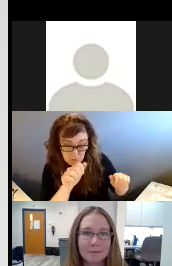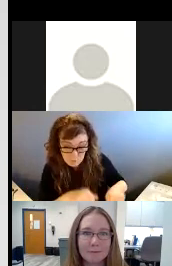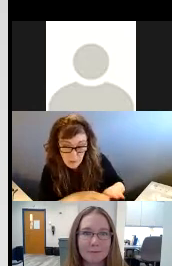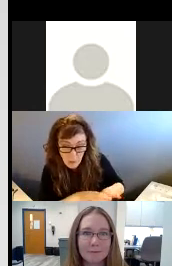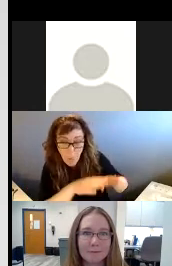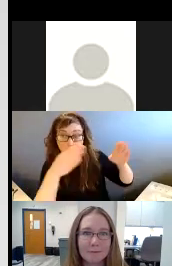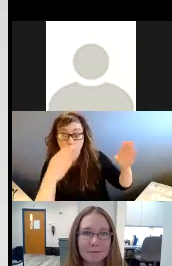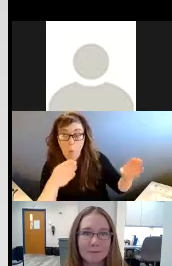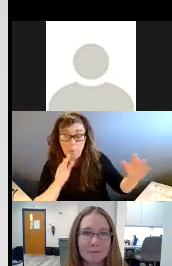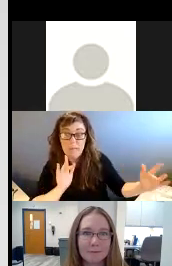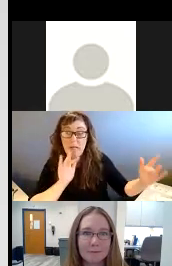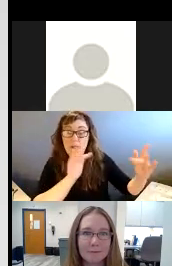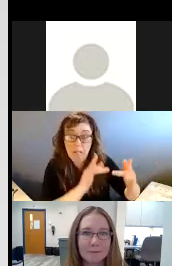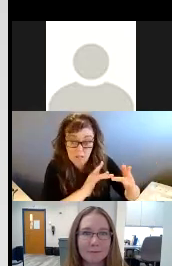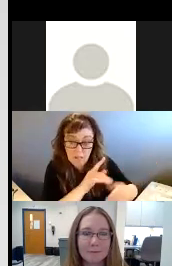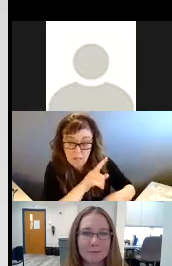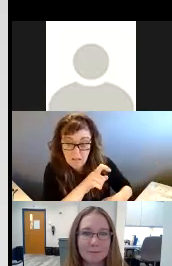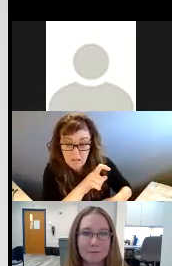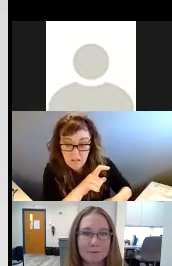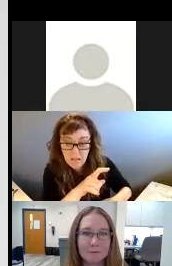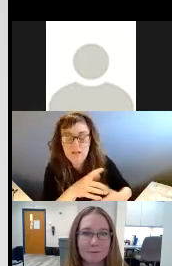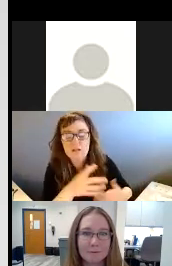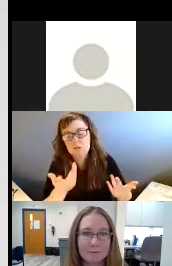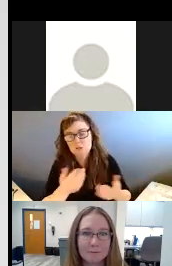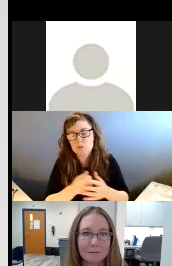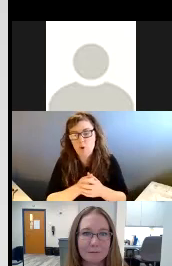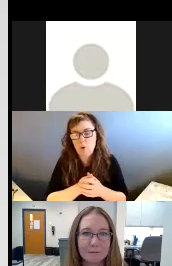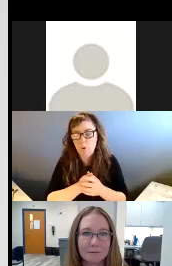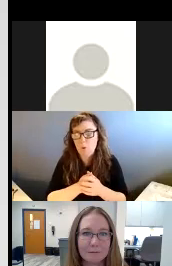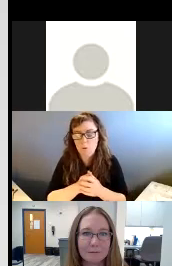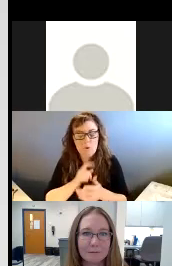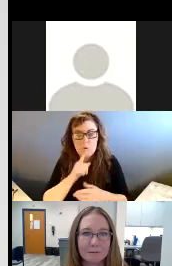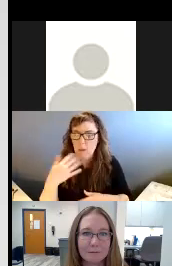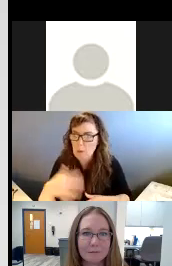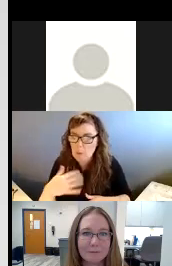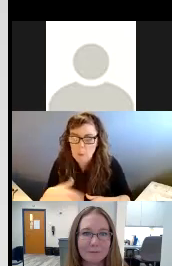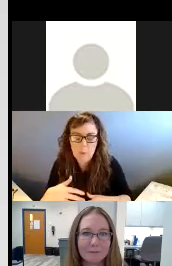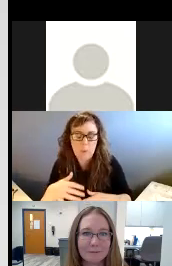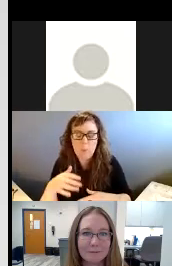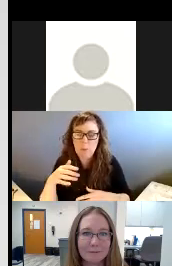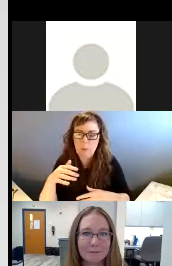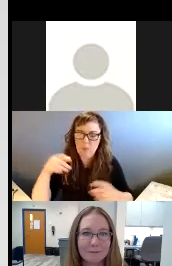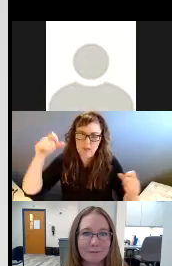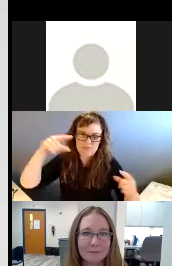WE HAVE BEEN FINDING THAT REALLY THE BIGGEST BURDEN, AGAIN, IS CELL RECEPTION, BUT ALSO HAVE A PHYSICAL TAPE MEASURE.